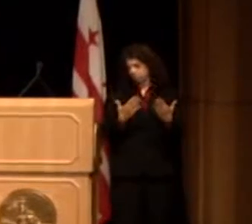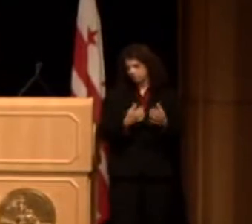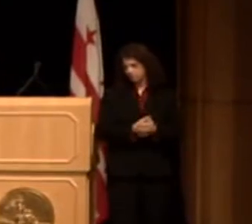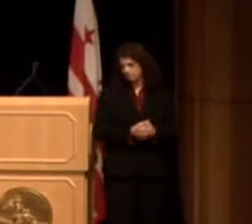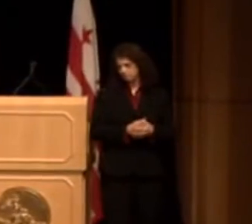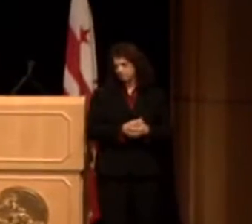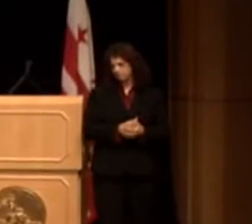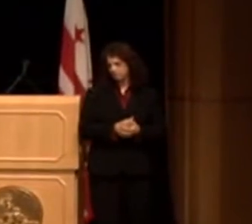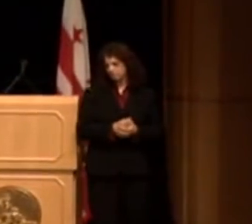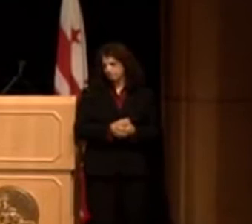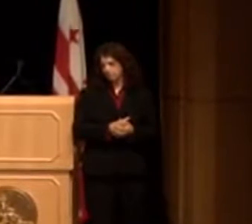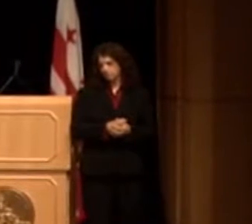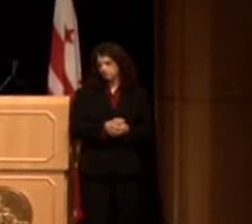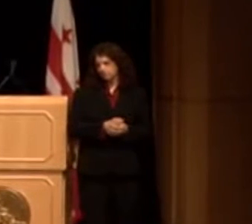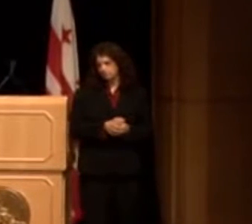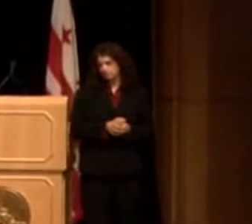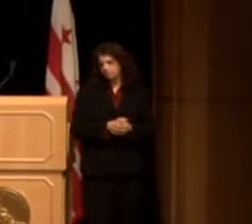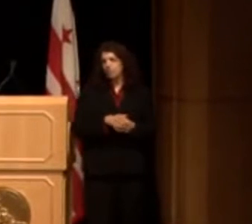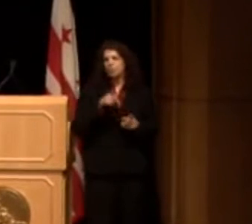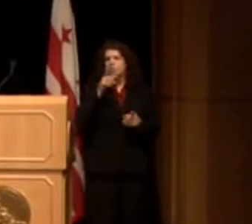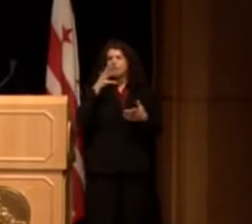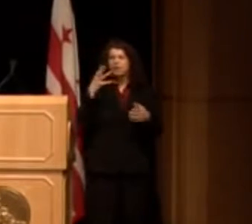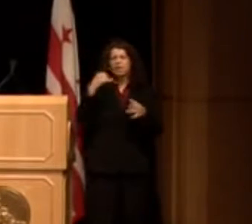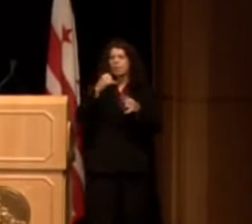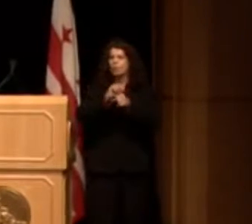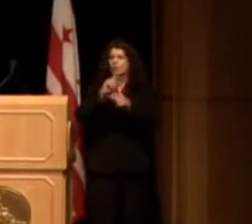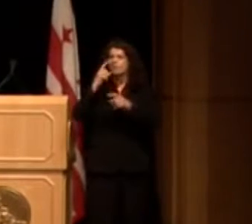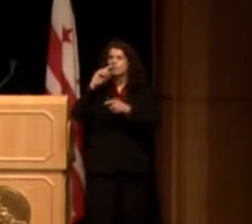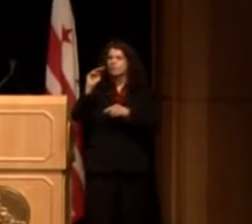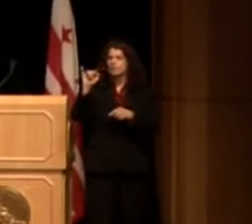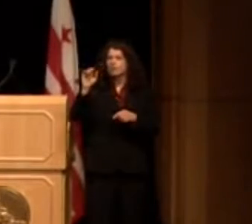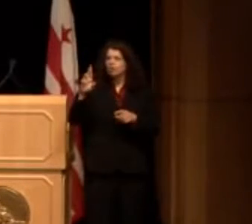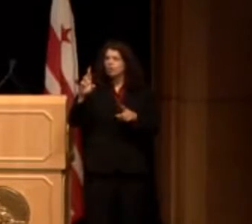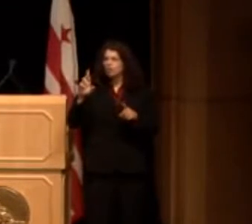JUST RAISE THEIR HAND AND WE CAN GIVE THEM A CONGRATULATORY CLAP